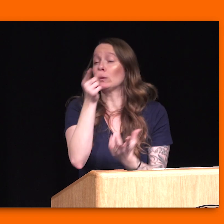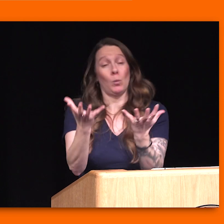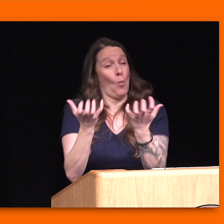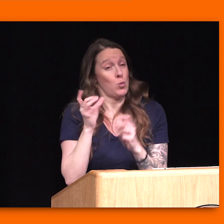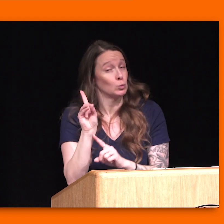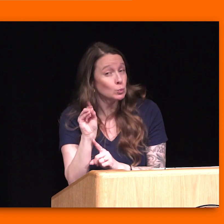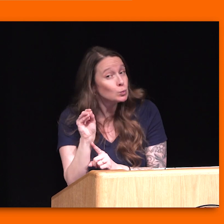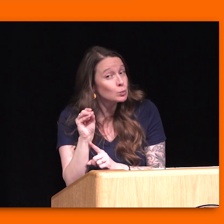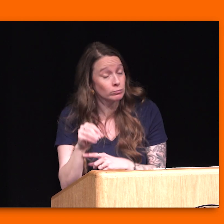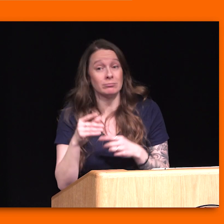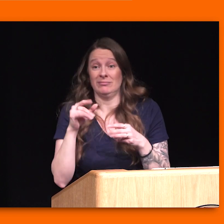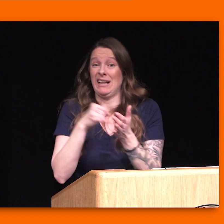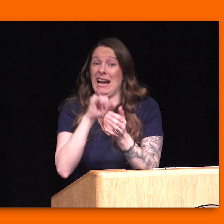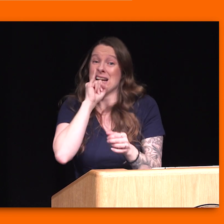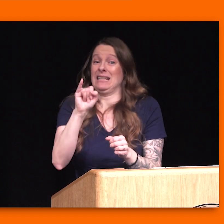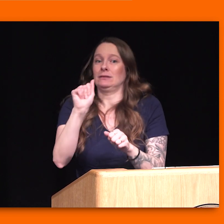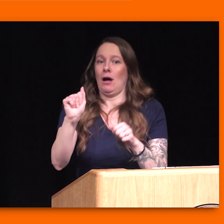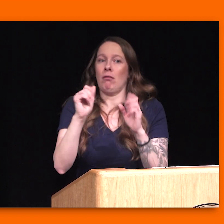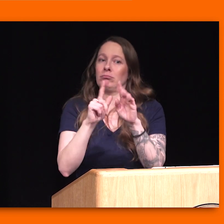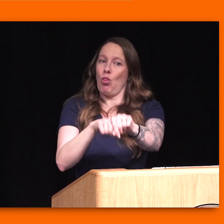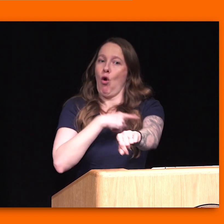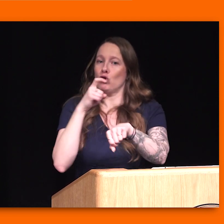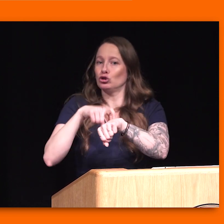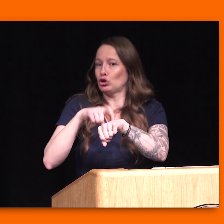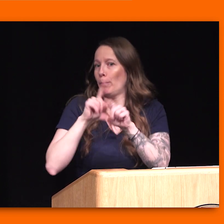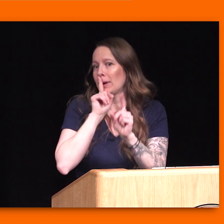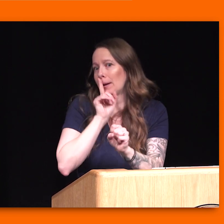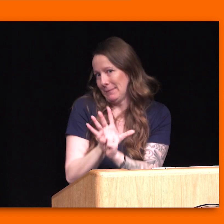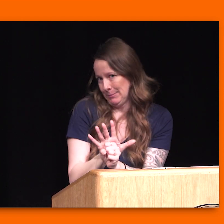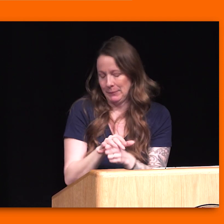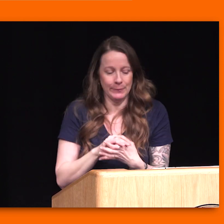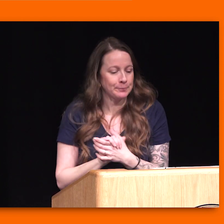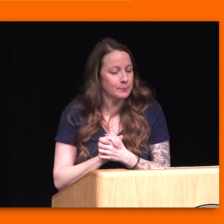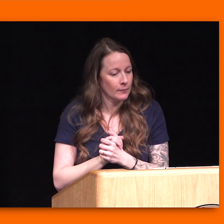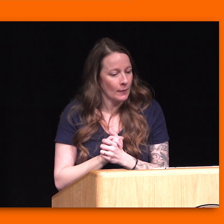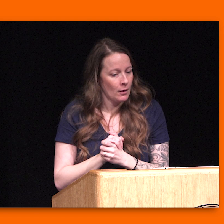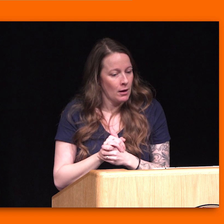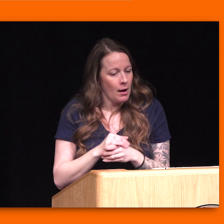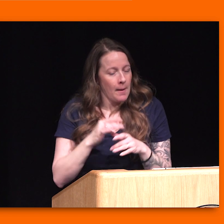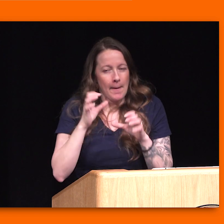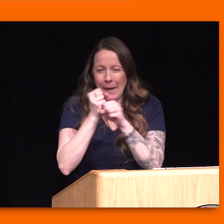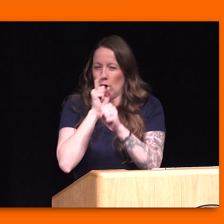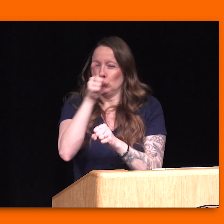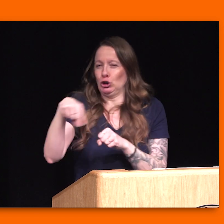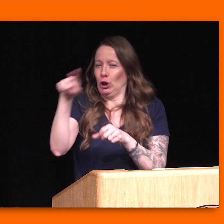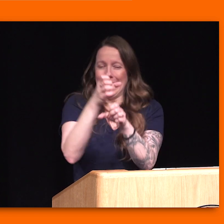You have to be invested to do this. It's a huge long-term commitment.